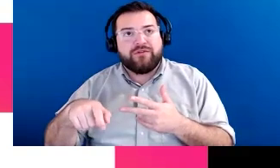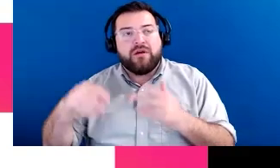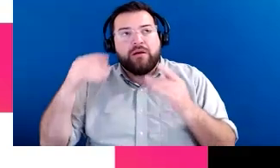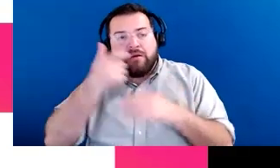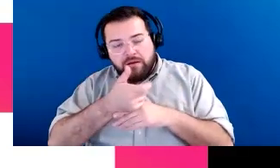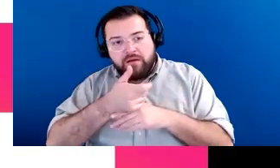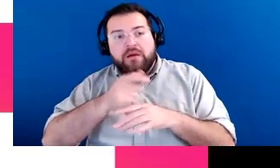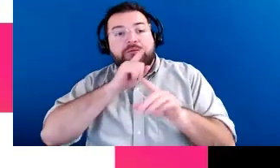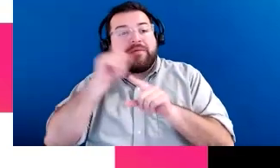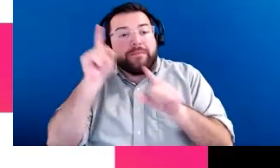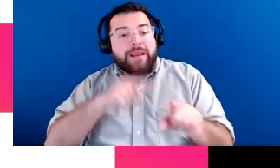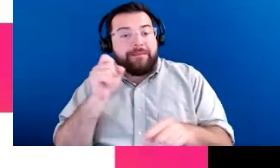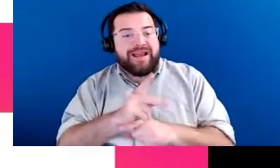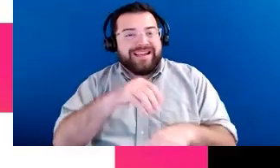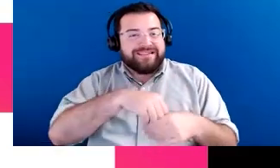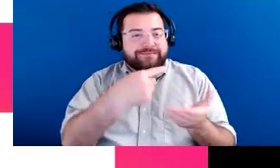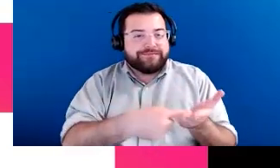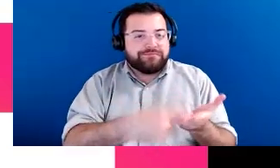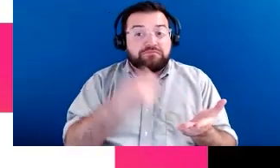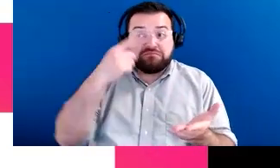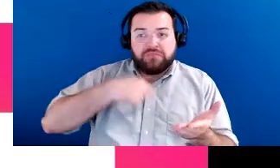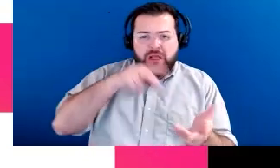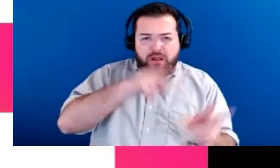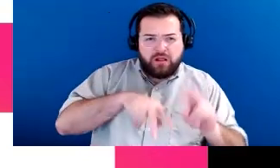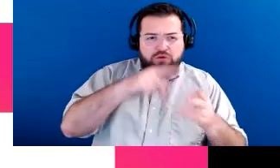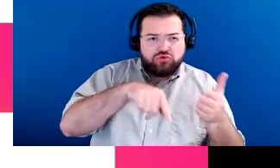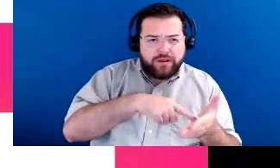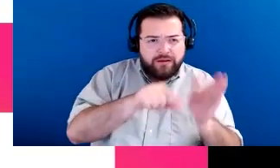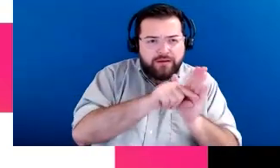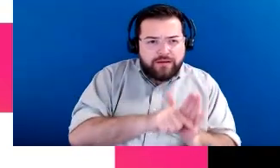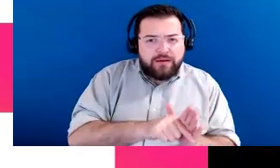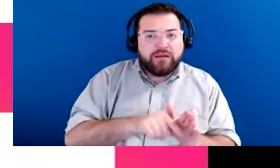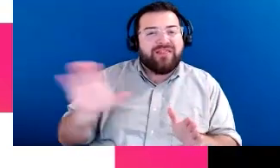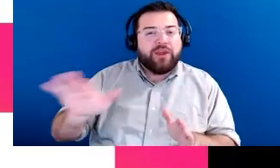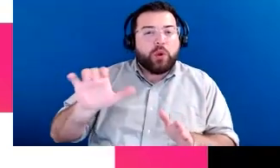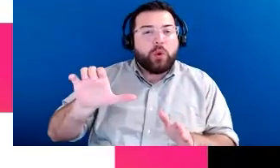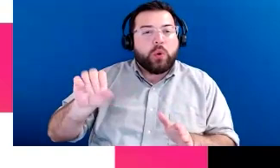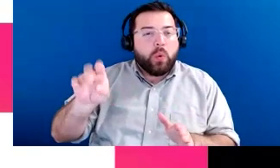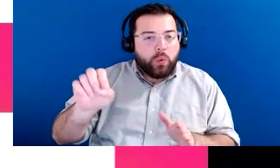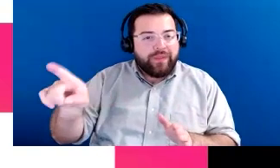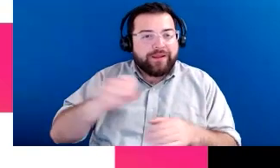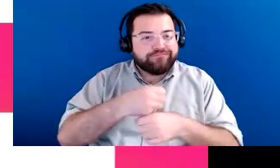I grade those things as far as their code, and then they interact with other students in the discussion.